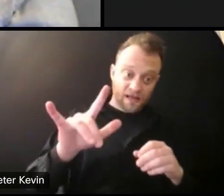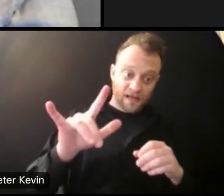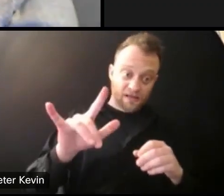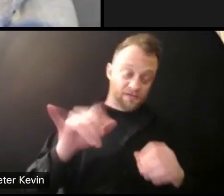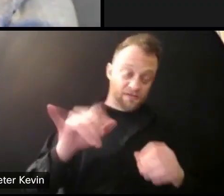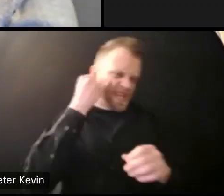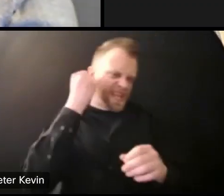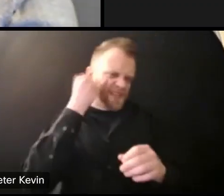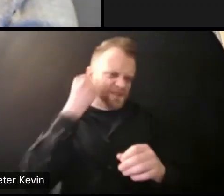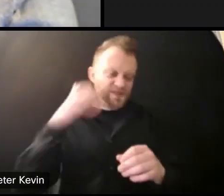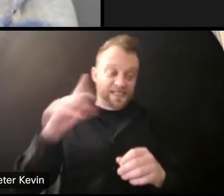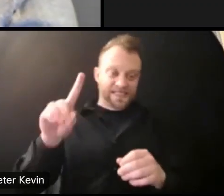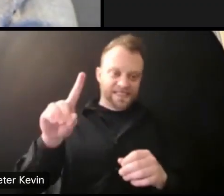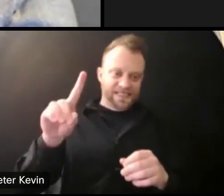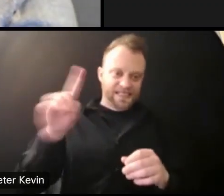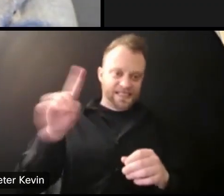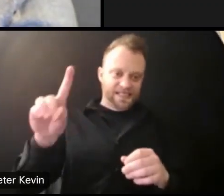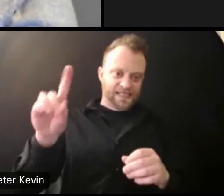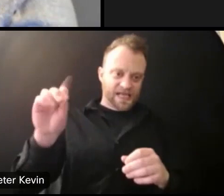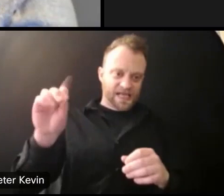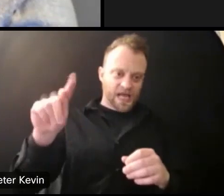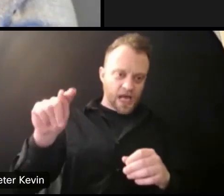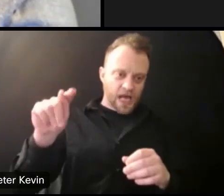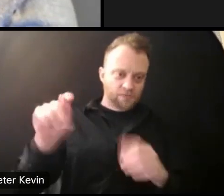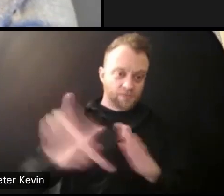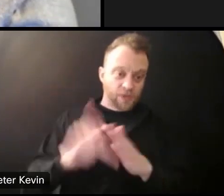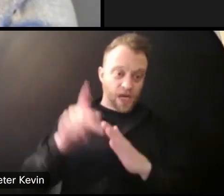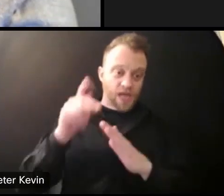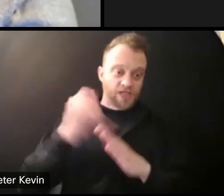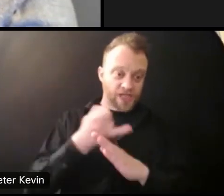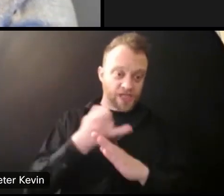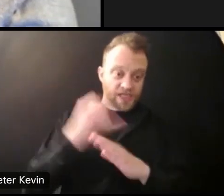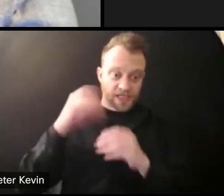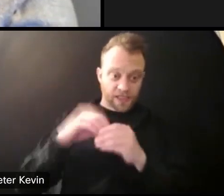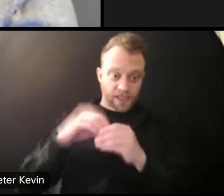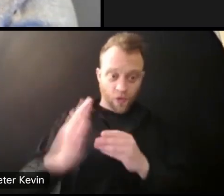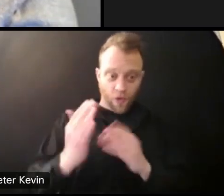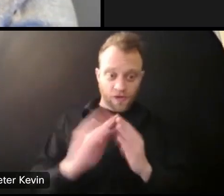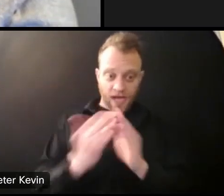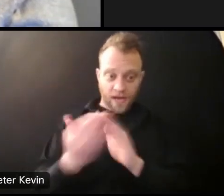your neighborhood and it was going to if impact a street. While you may not need to do this for the